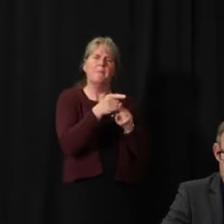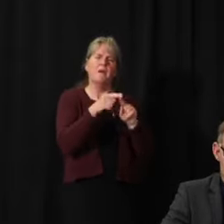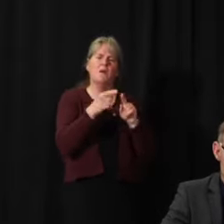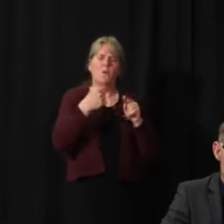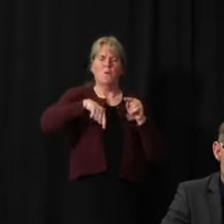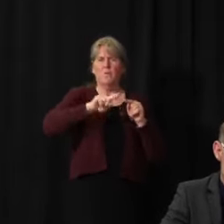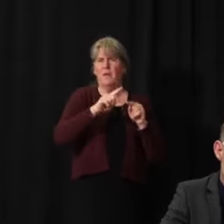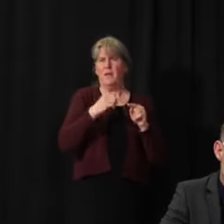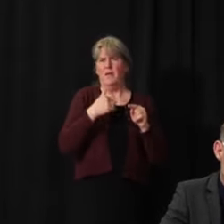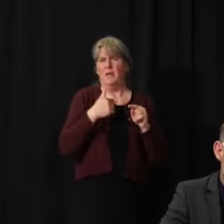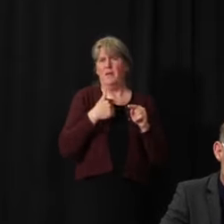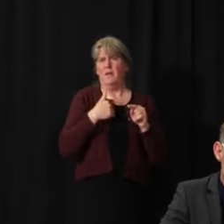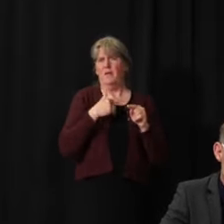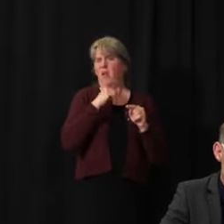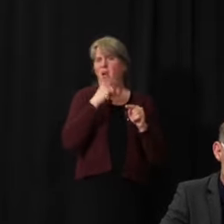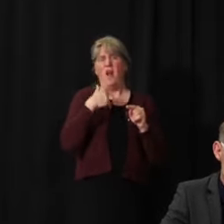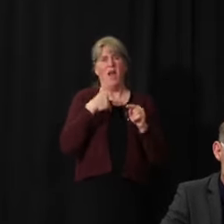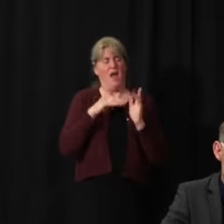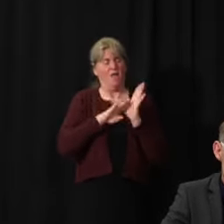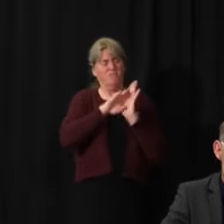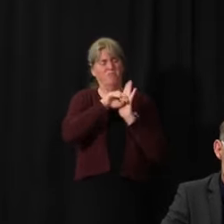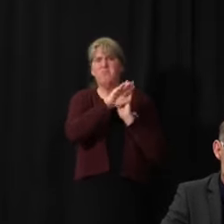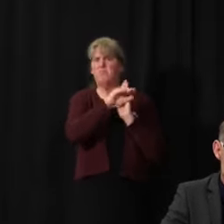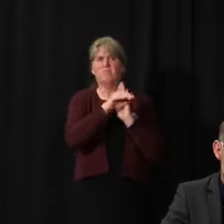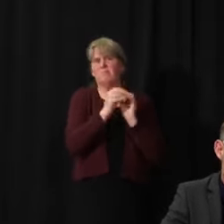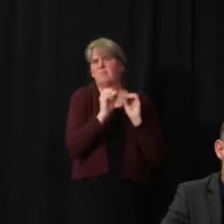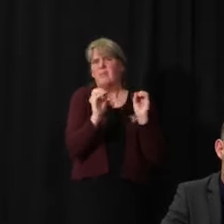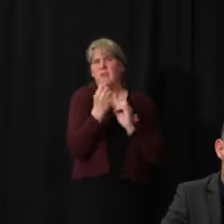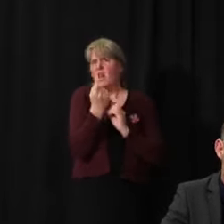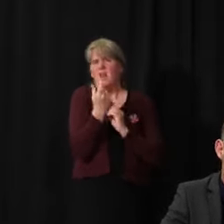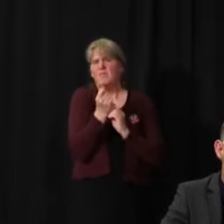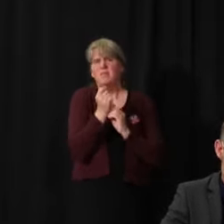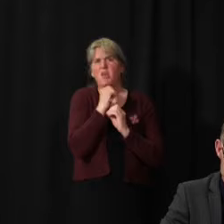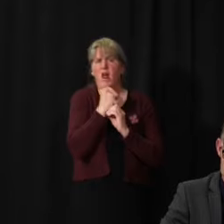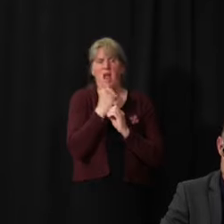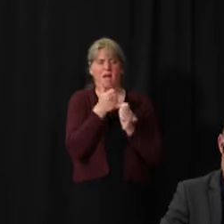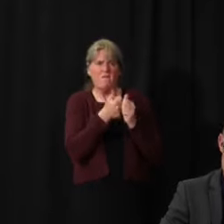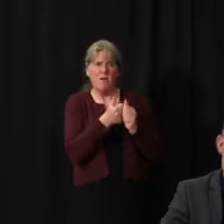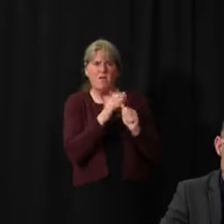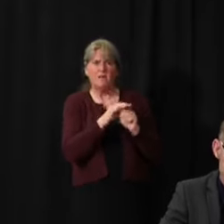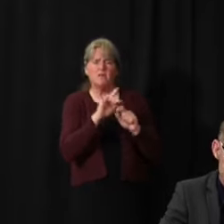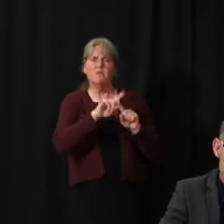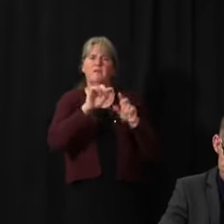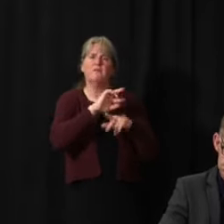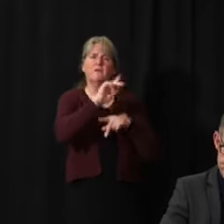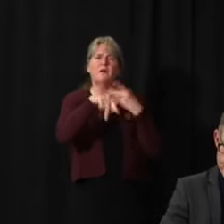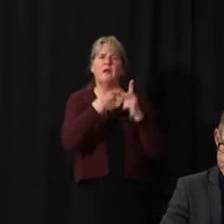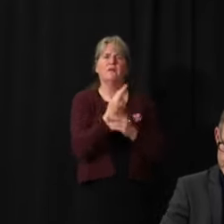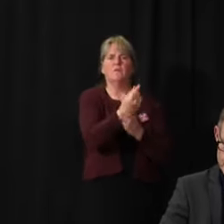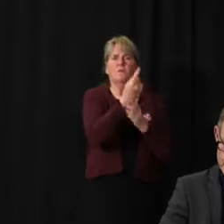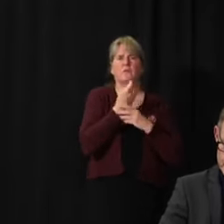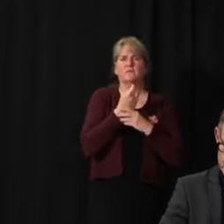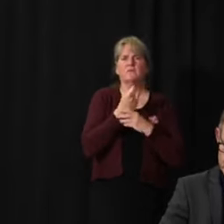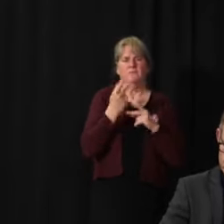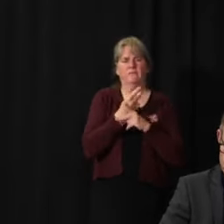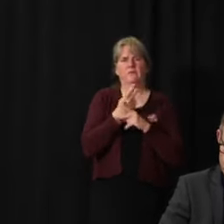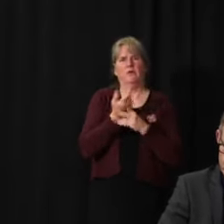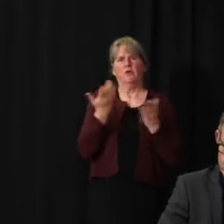It goes back to that concept that we really don't have a curve to work with here, so we are starting to work with